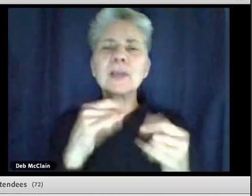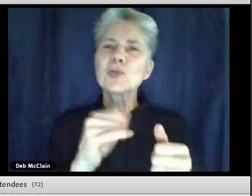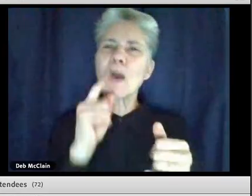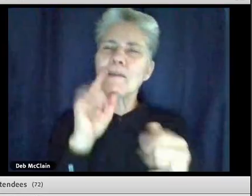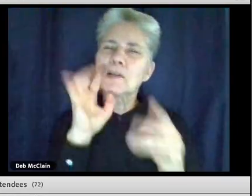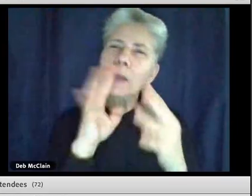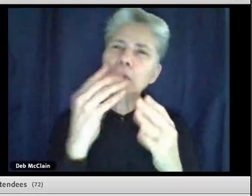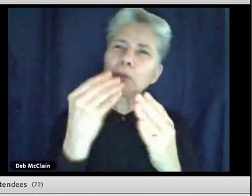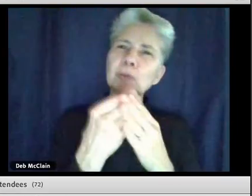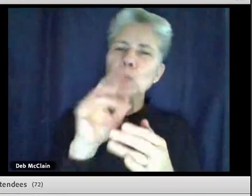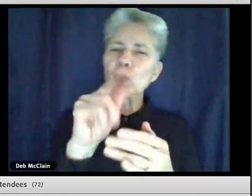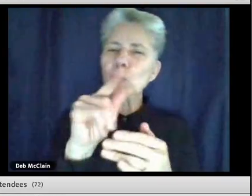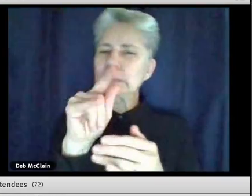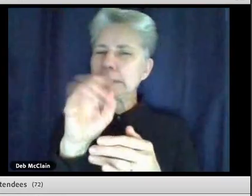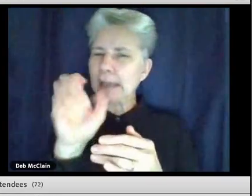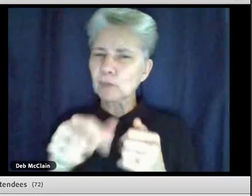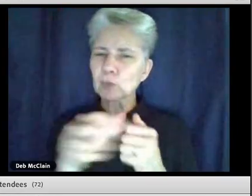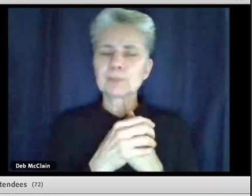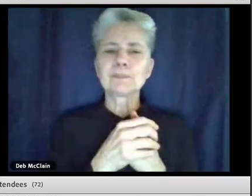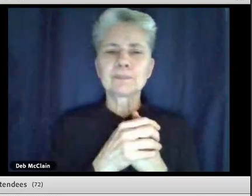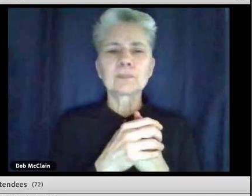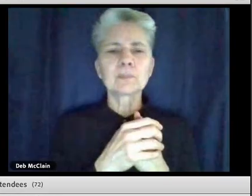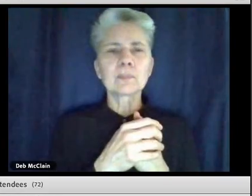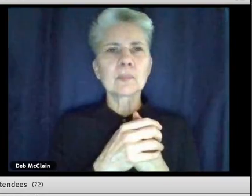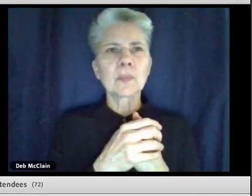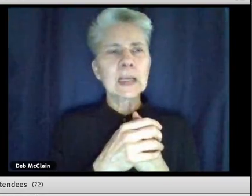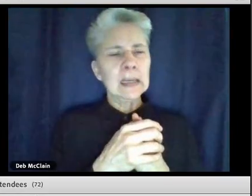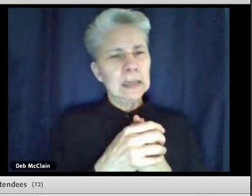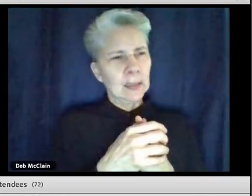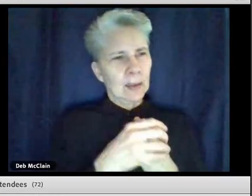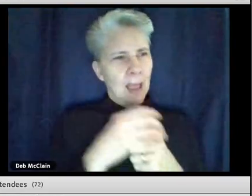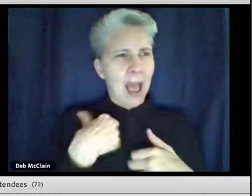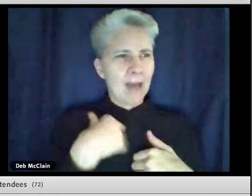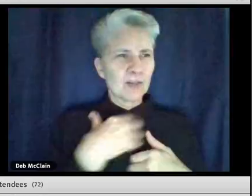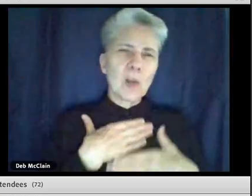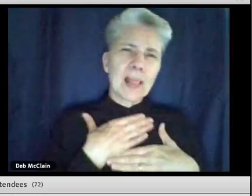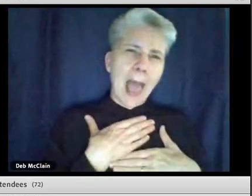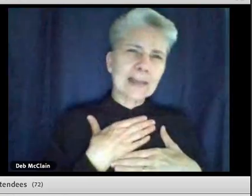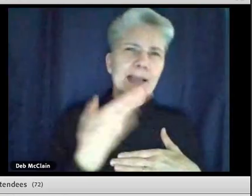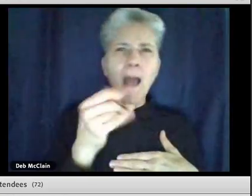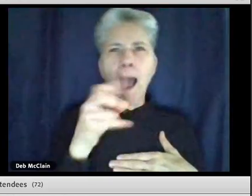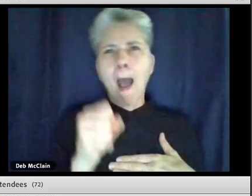You know, that's really hard, but you still have to create a new routine.